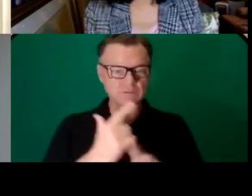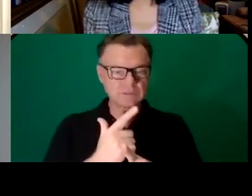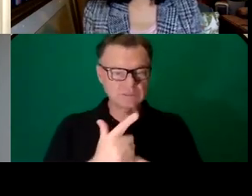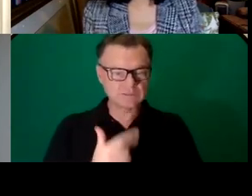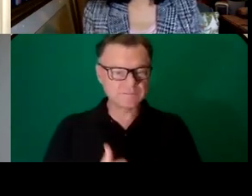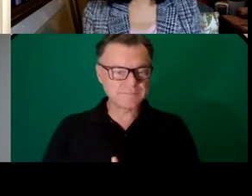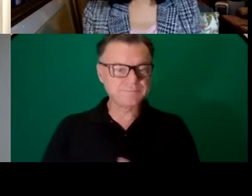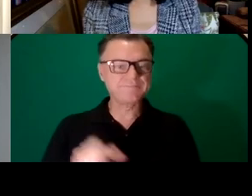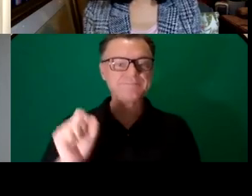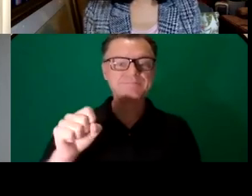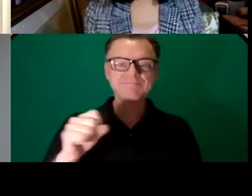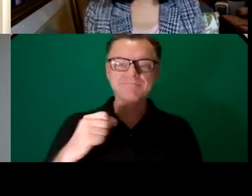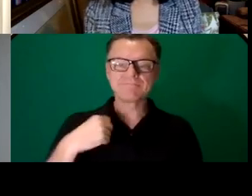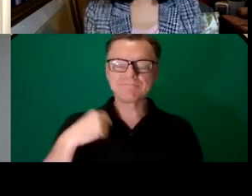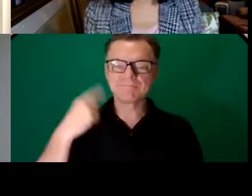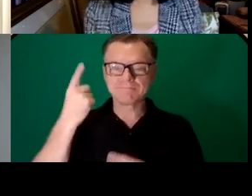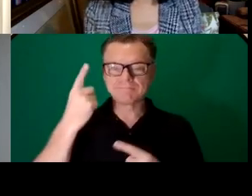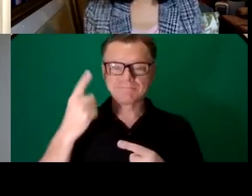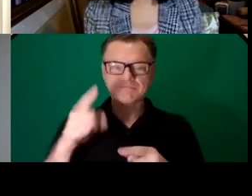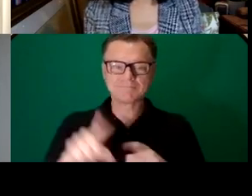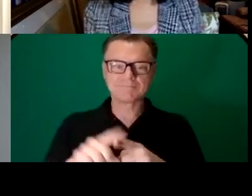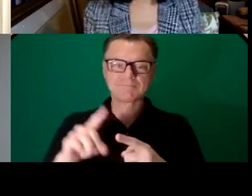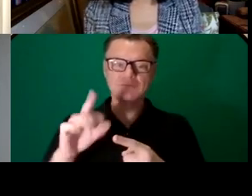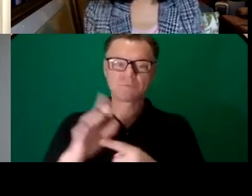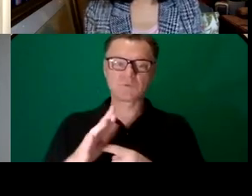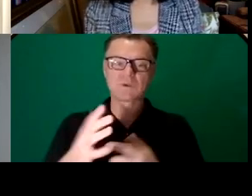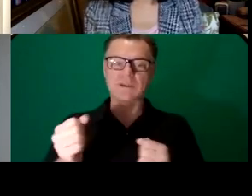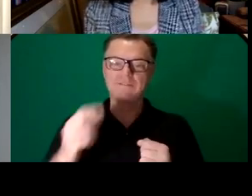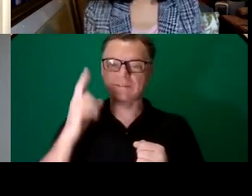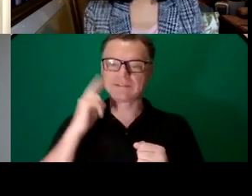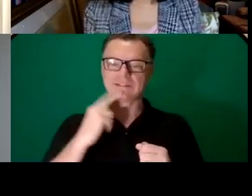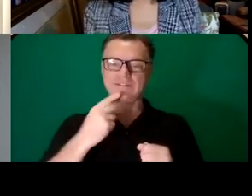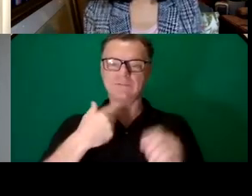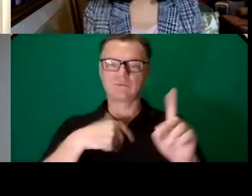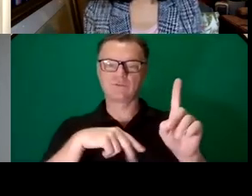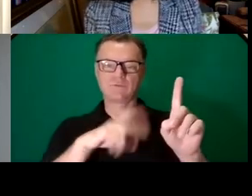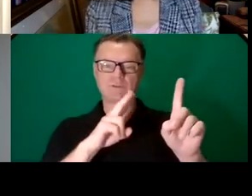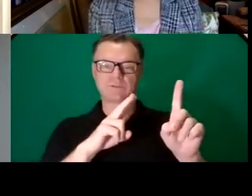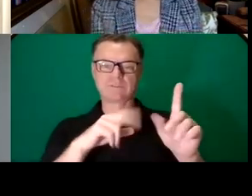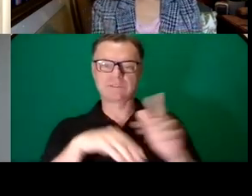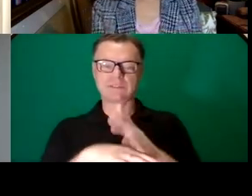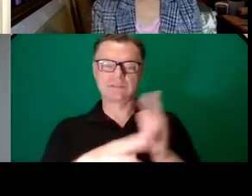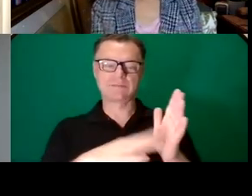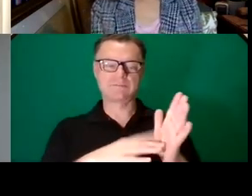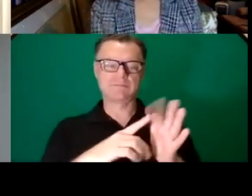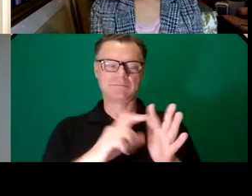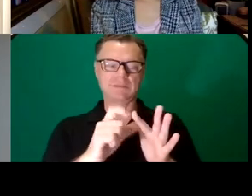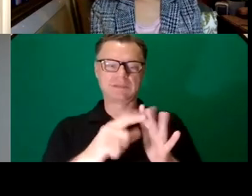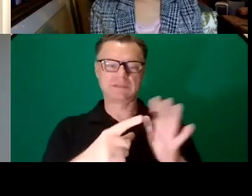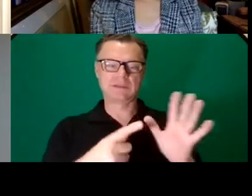I also think it's really important that there are deaf role models in the media.